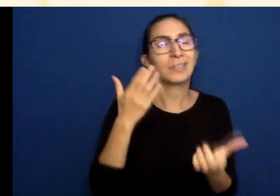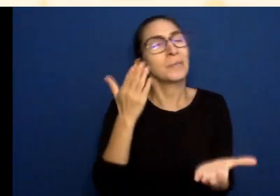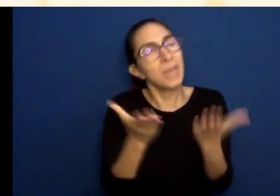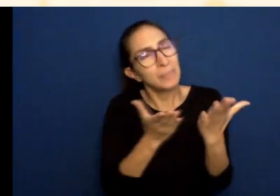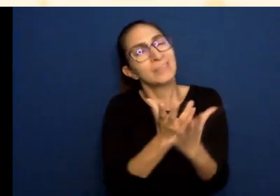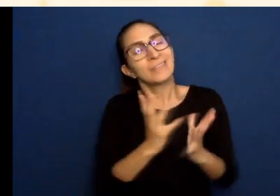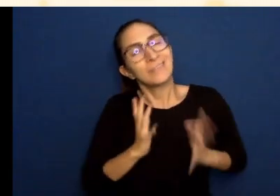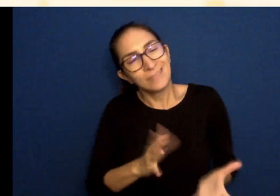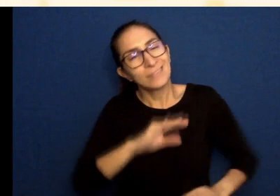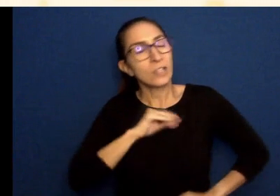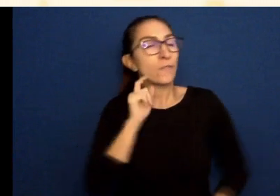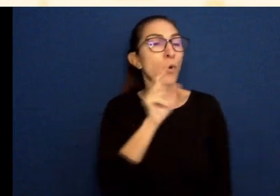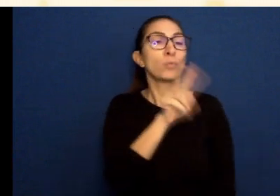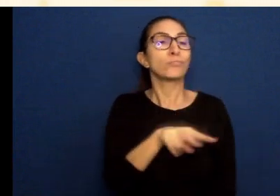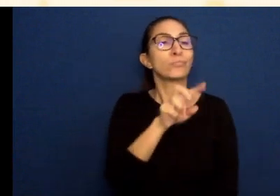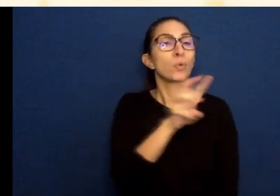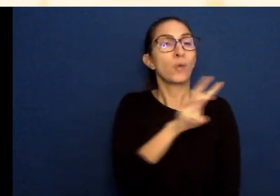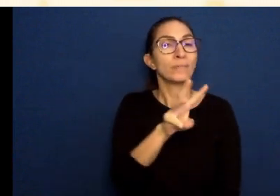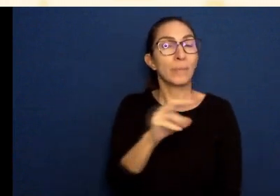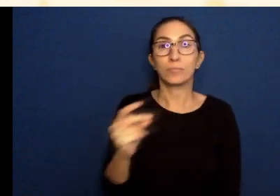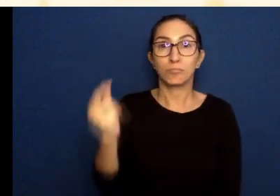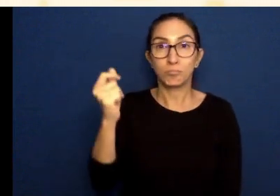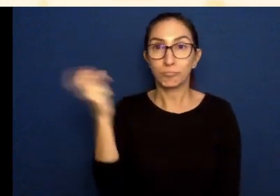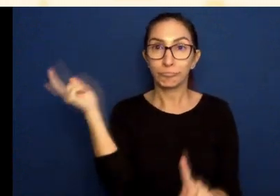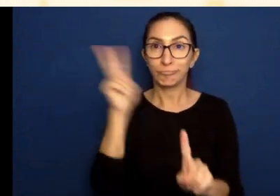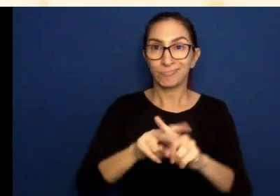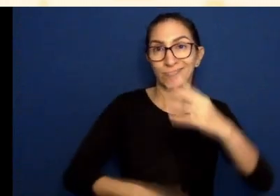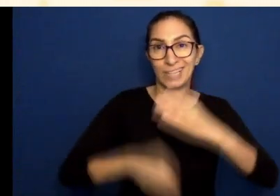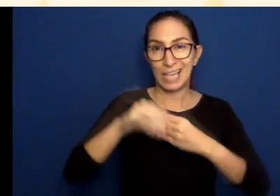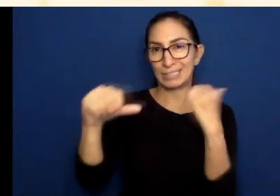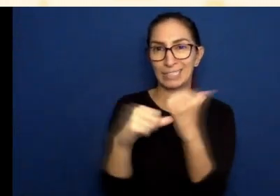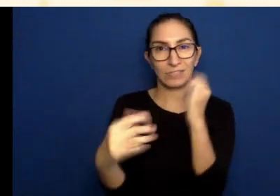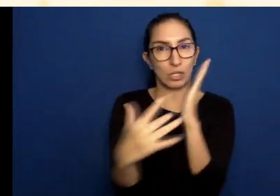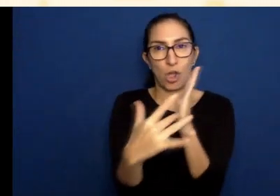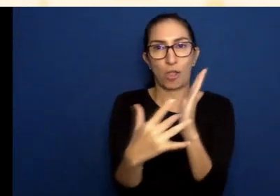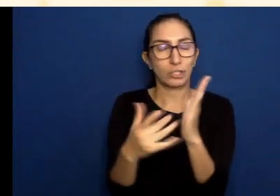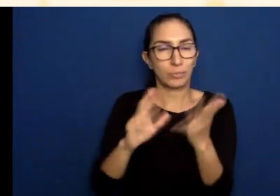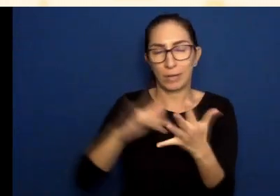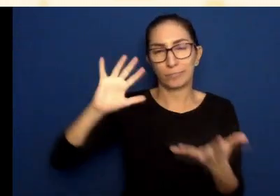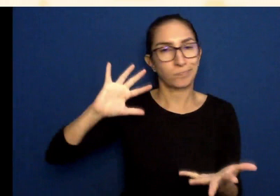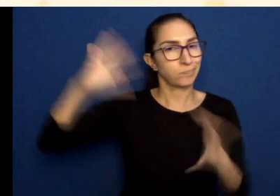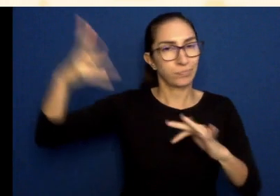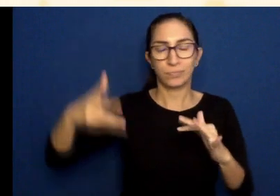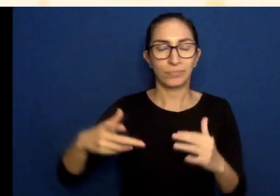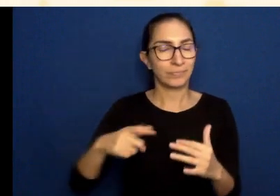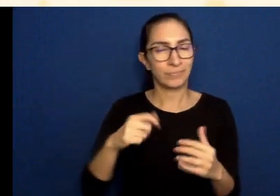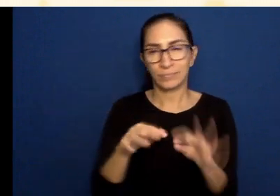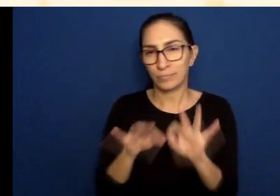because simulators are not very good at actually simulating. Though they might be OK if you're just looking at a website